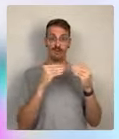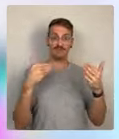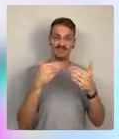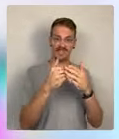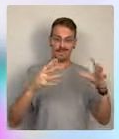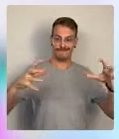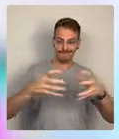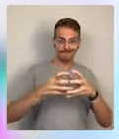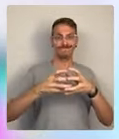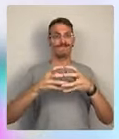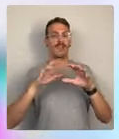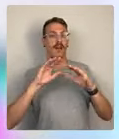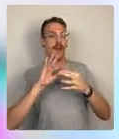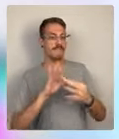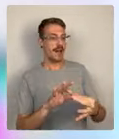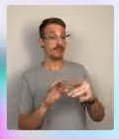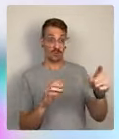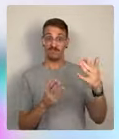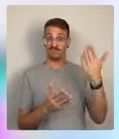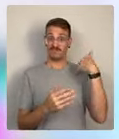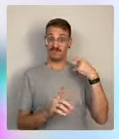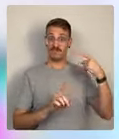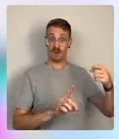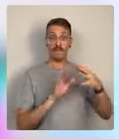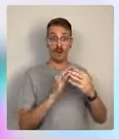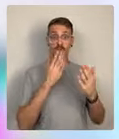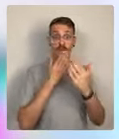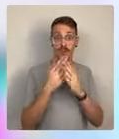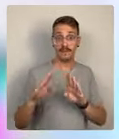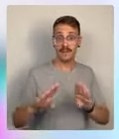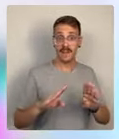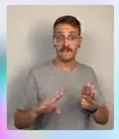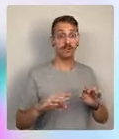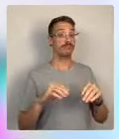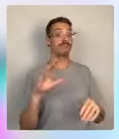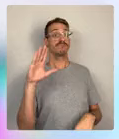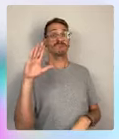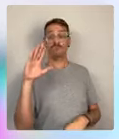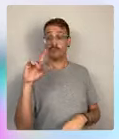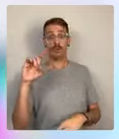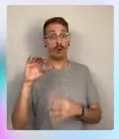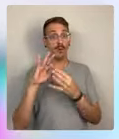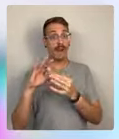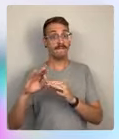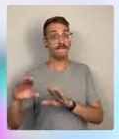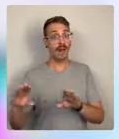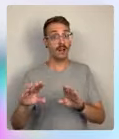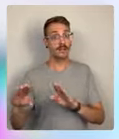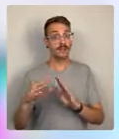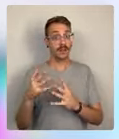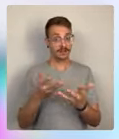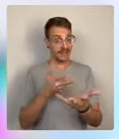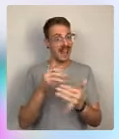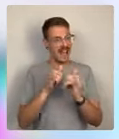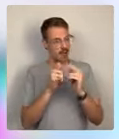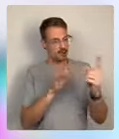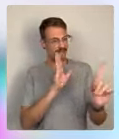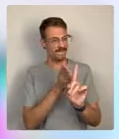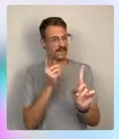and incorporate their feedback and have tighter loops around, to your earlier point on good behavior, code of conduct engagement.